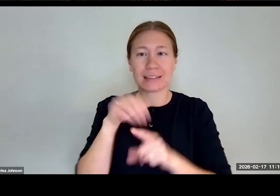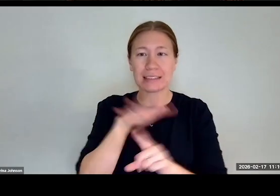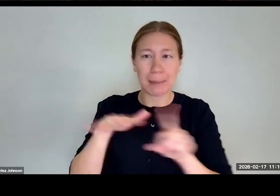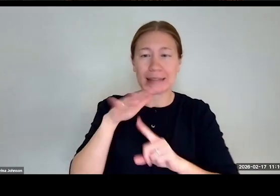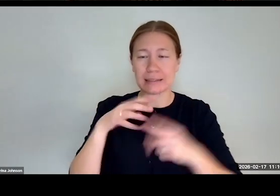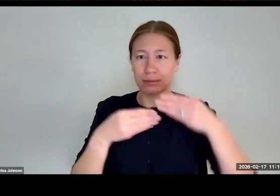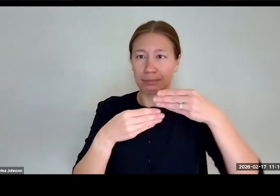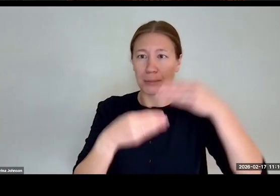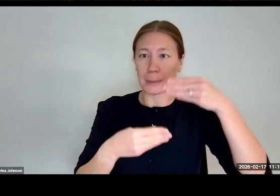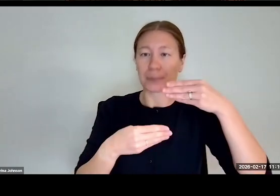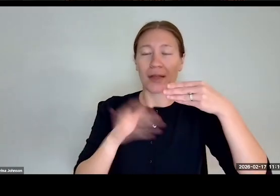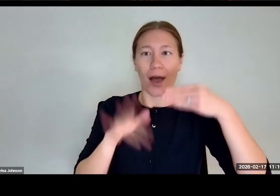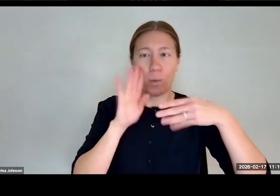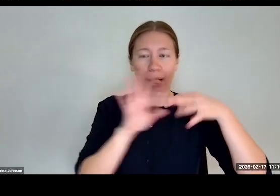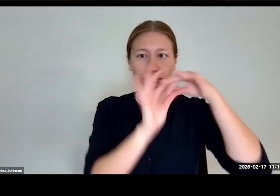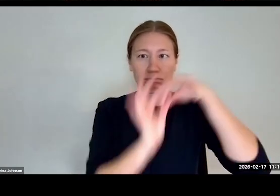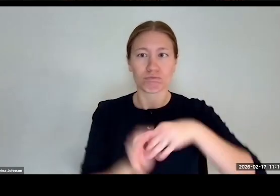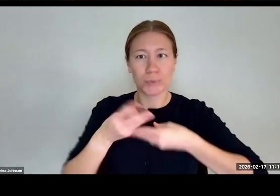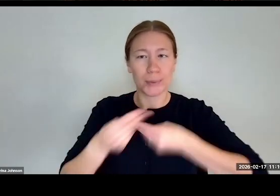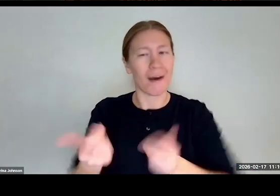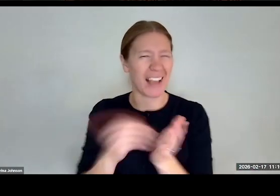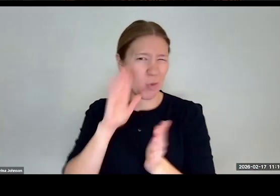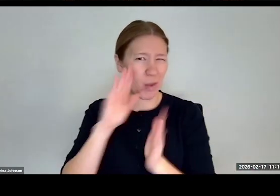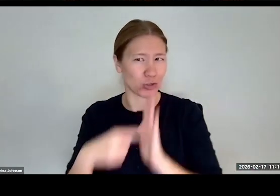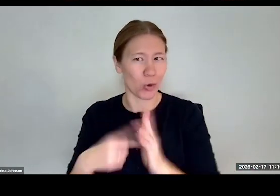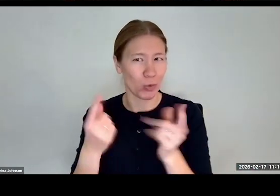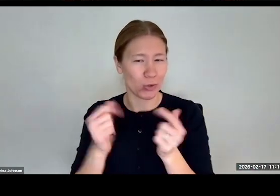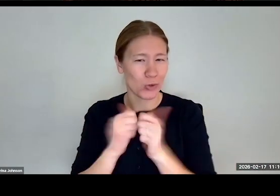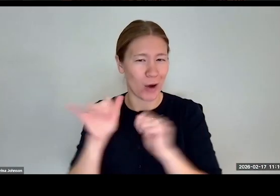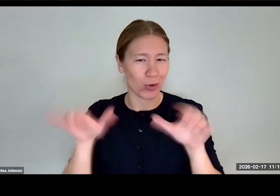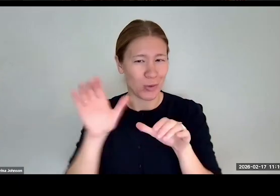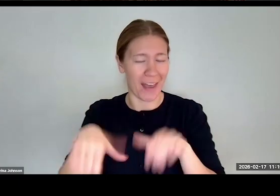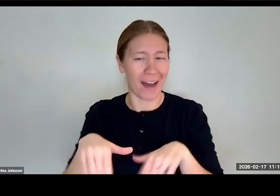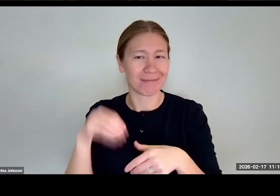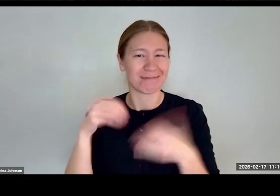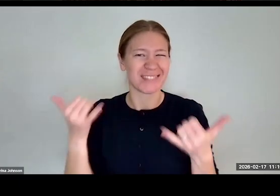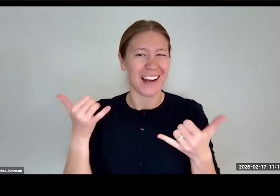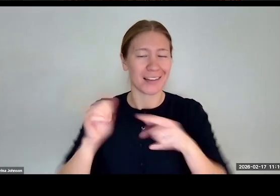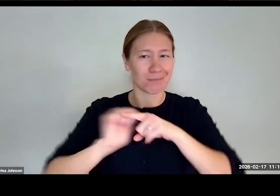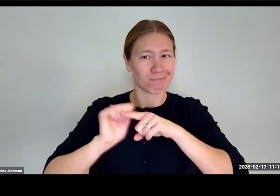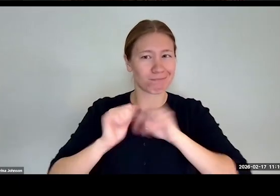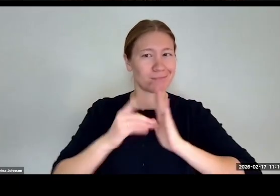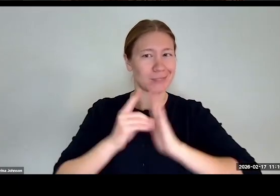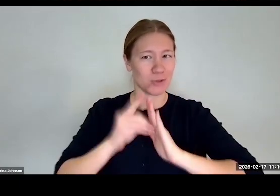that is present on your slides. Again, I'll show you how to do that in today's demo. And then finally try to limit the amount